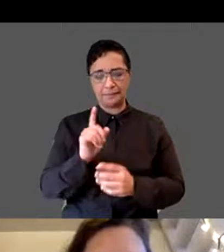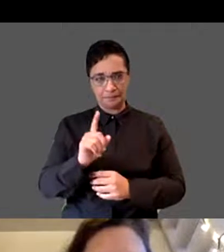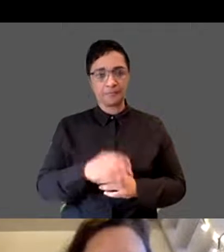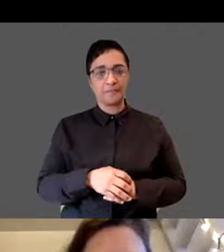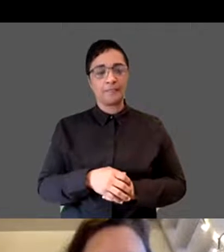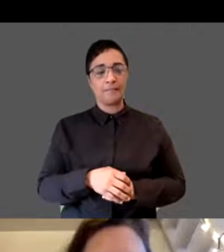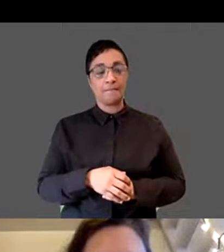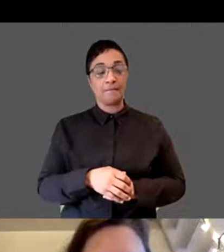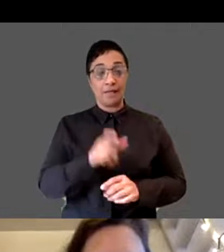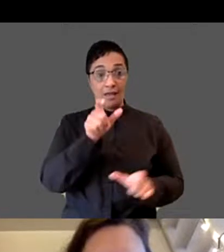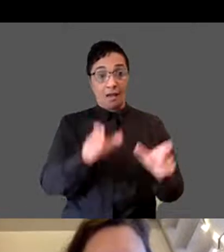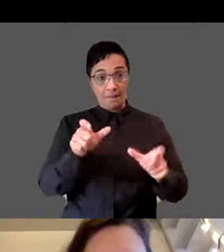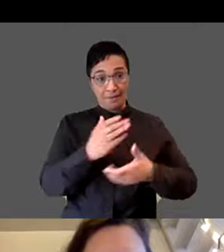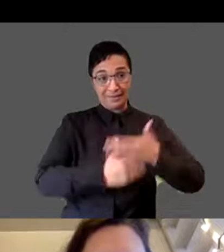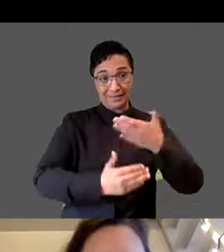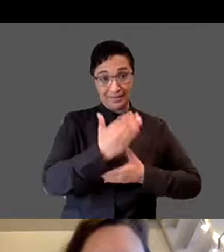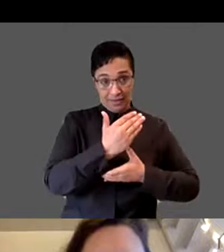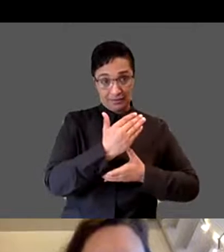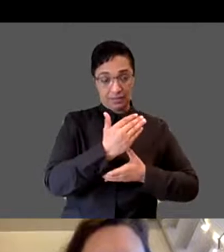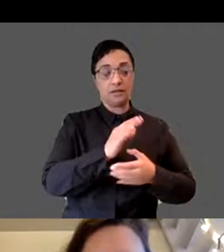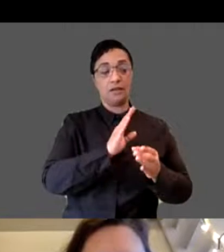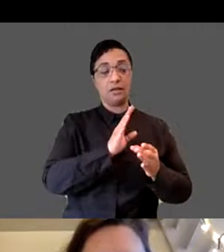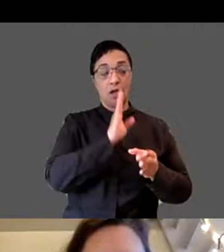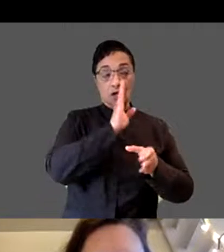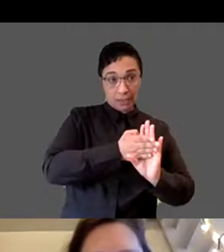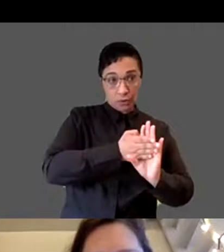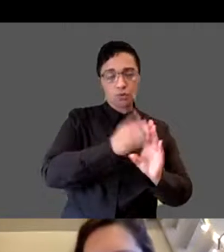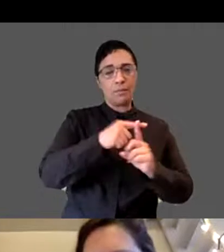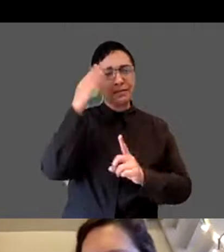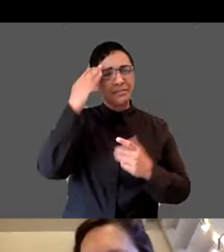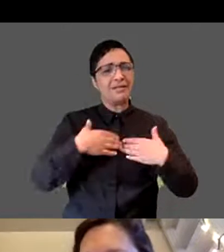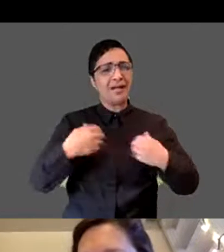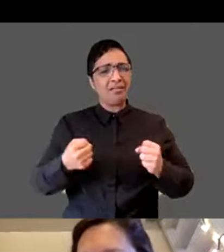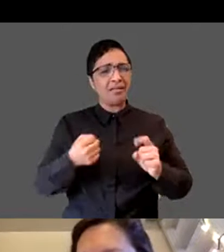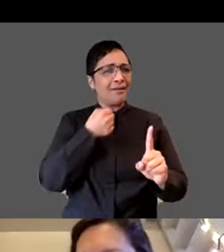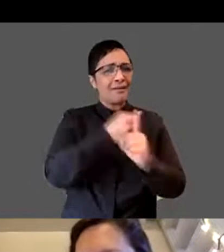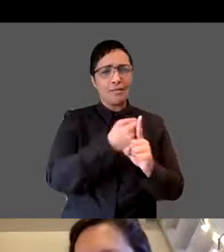What will be the impact of the citizen generated data to persons with disabilities, particularly